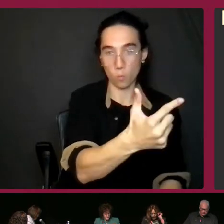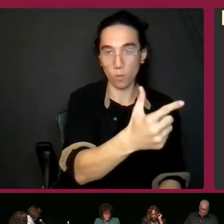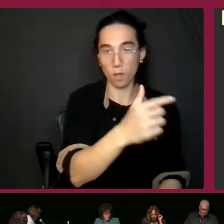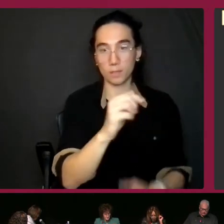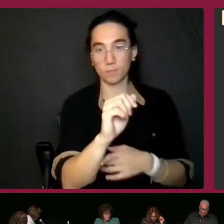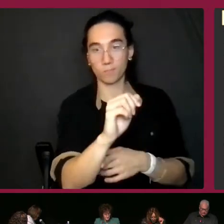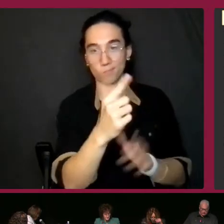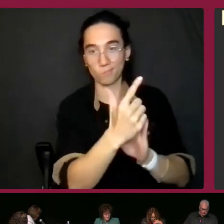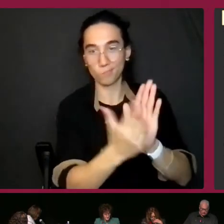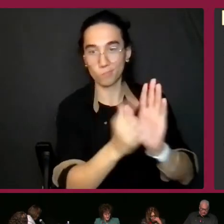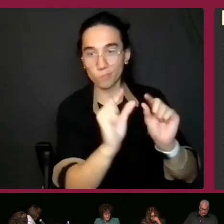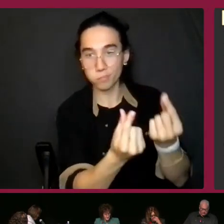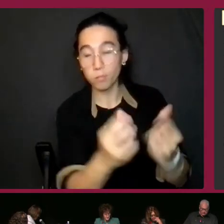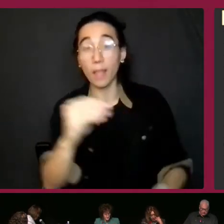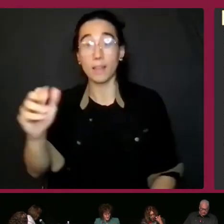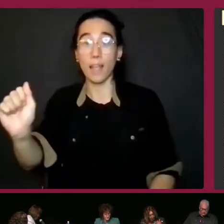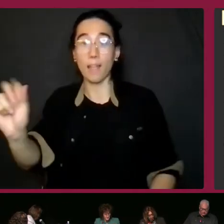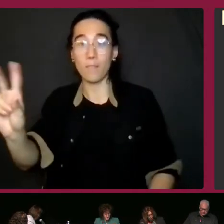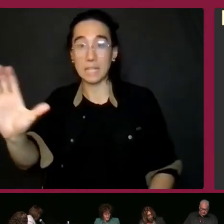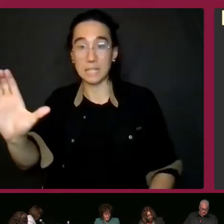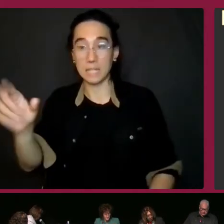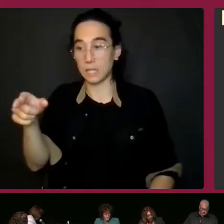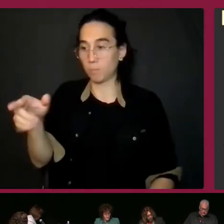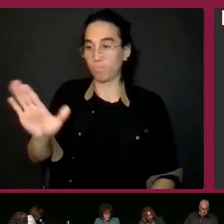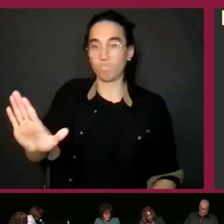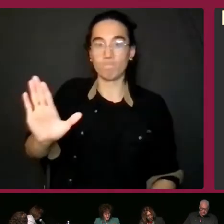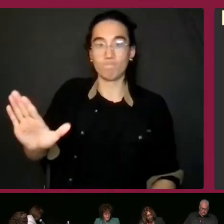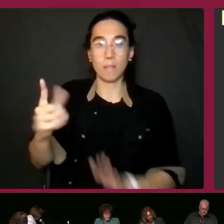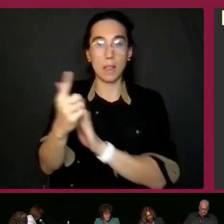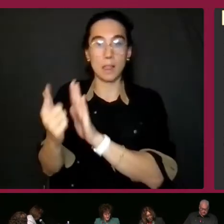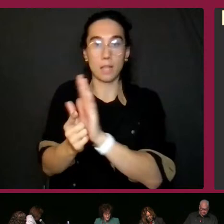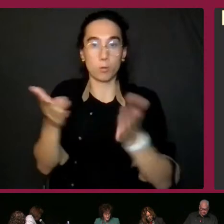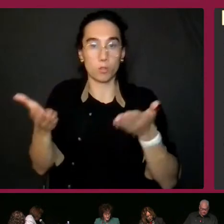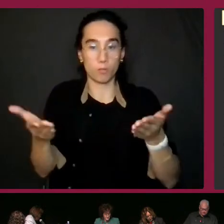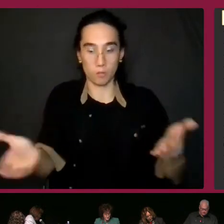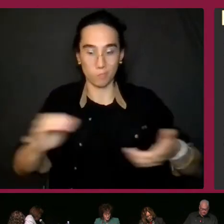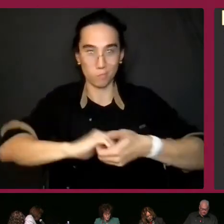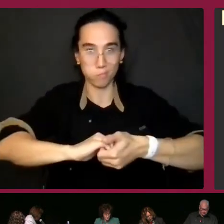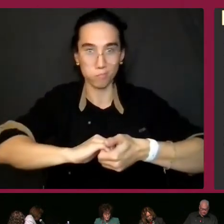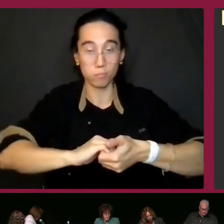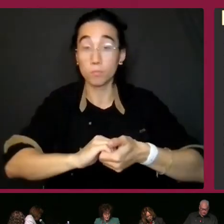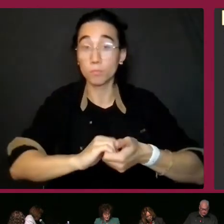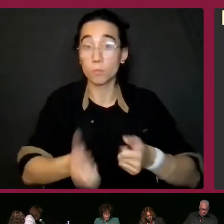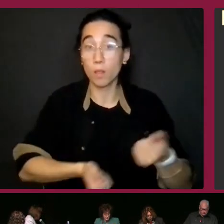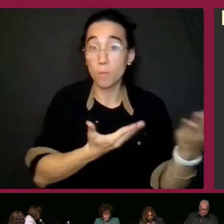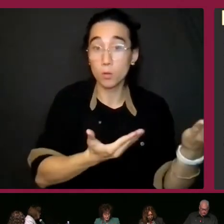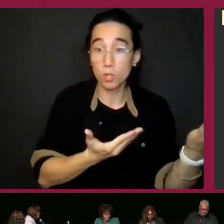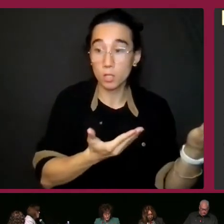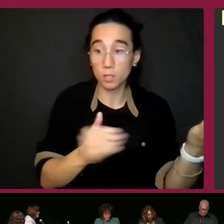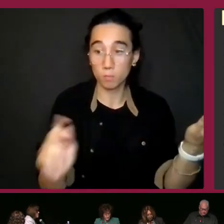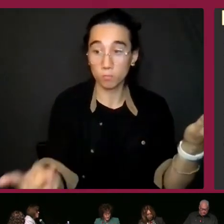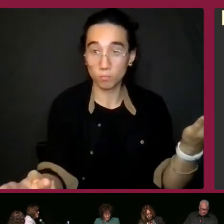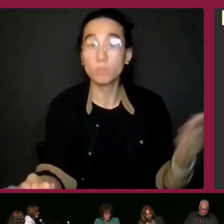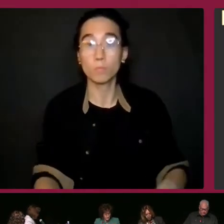College for legal services. A motion? So moved. Second. Discussion? Motion? Yes, Madam President.